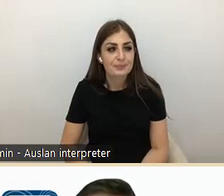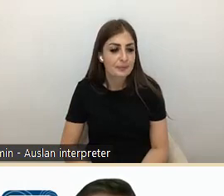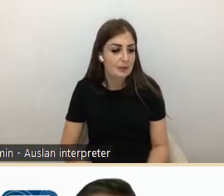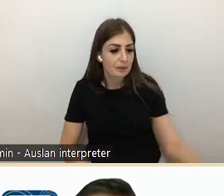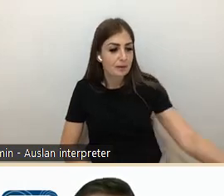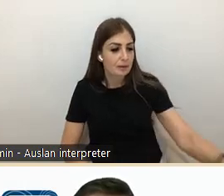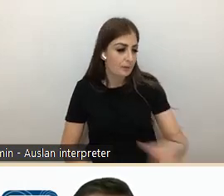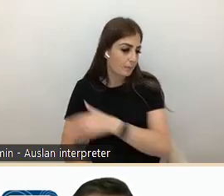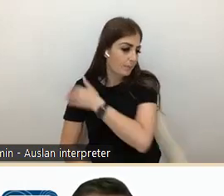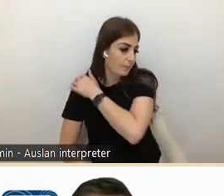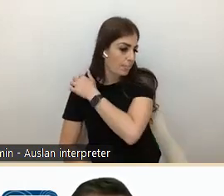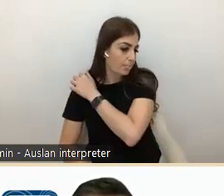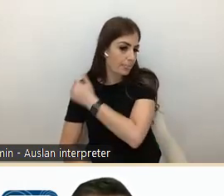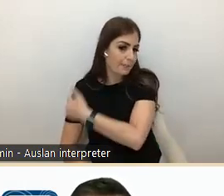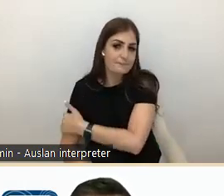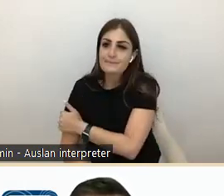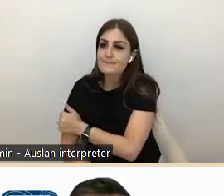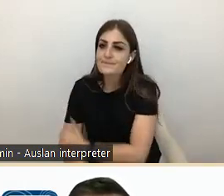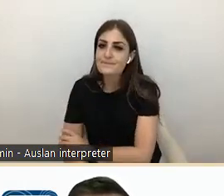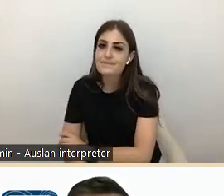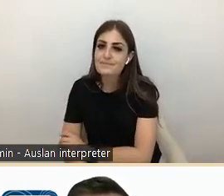That brings an end to our presentation.